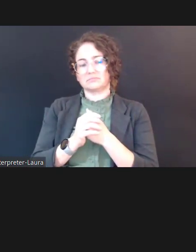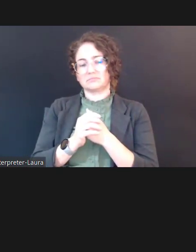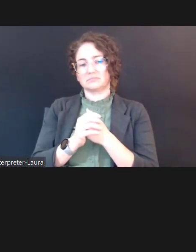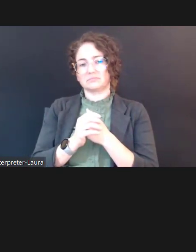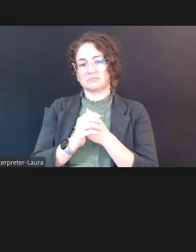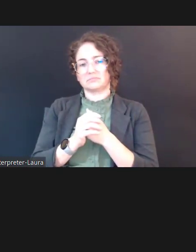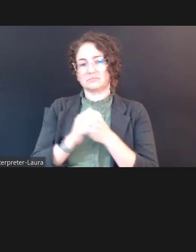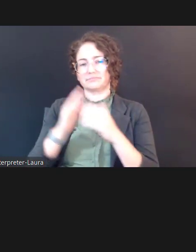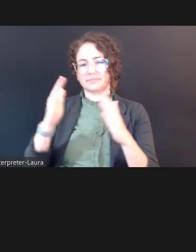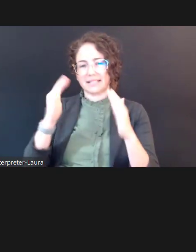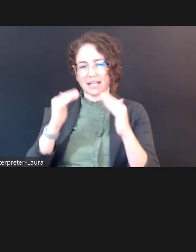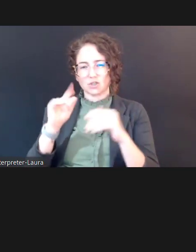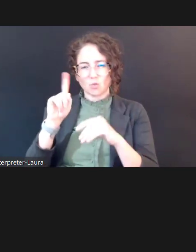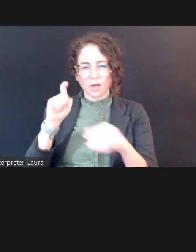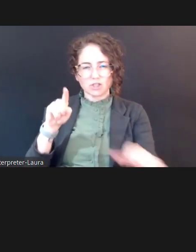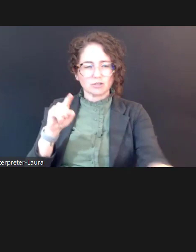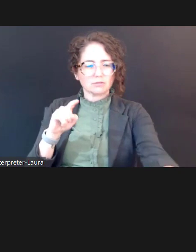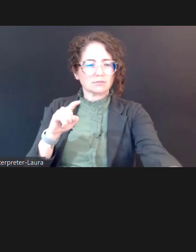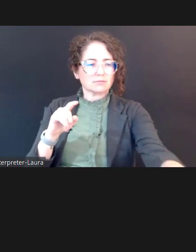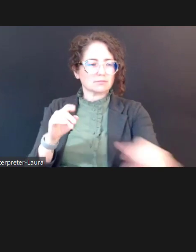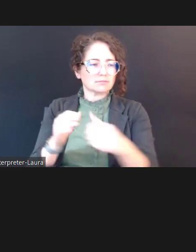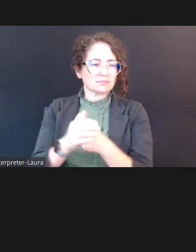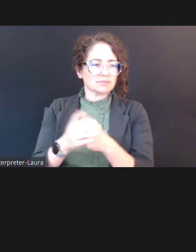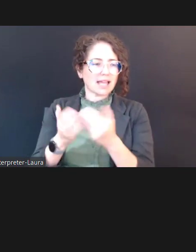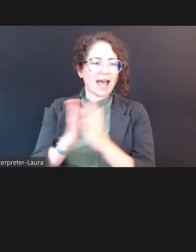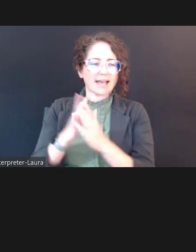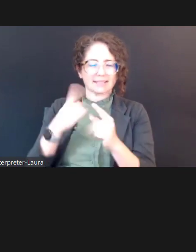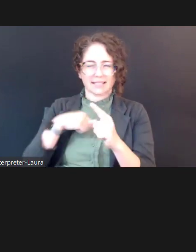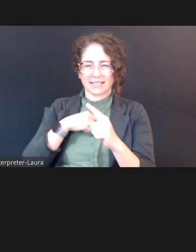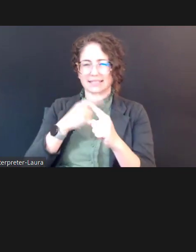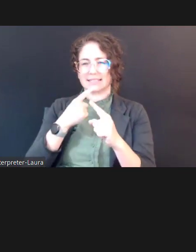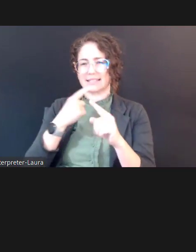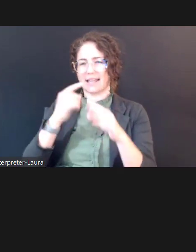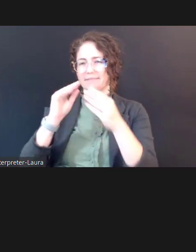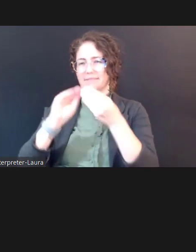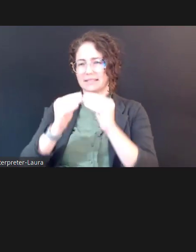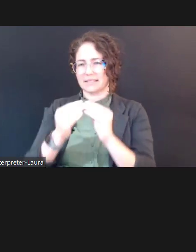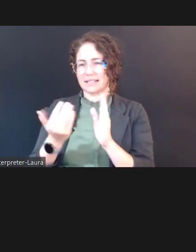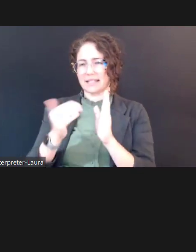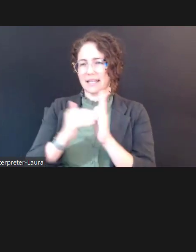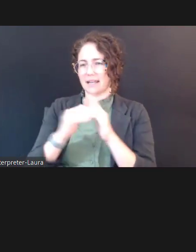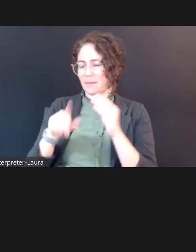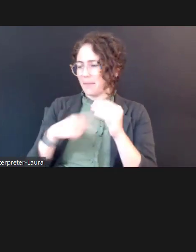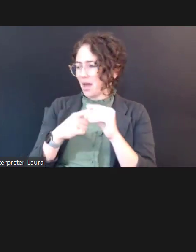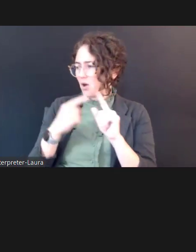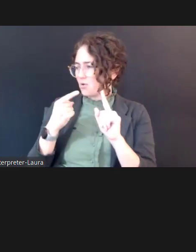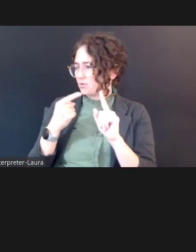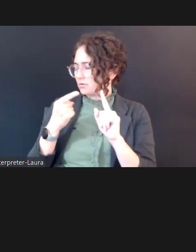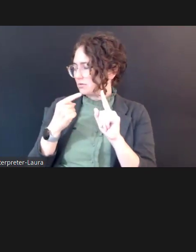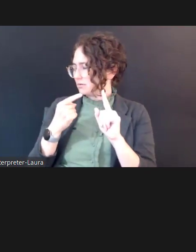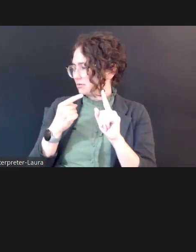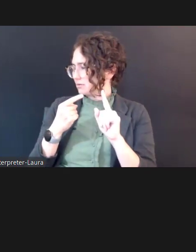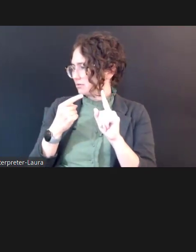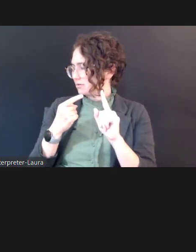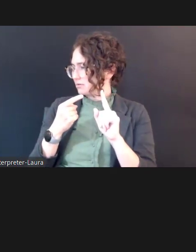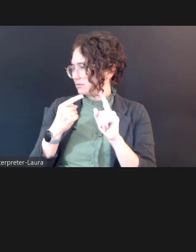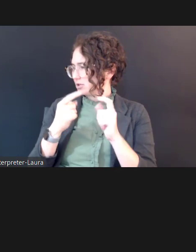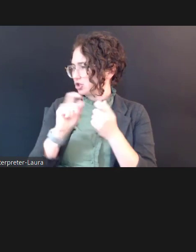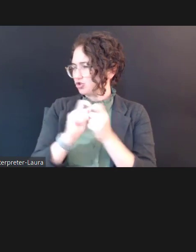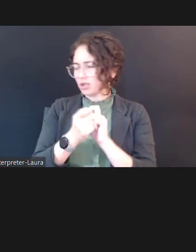So, the next question is, asking us to repeat the statistics about the changes in incidents that we expect.